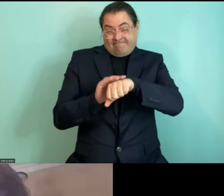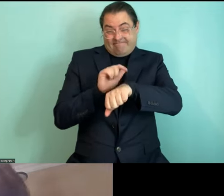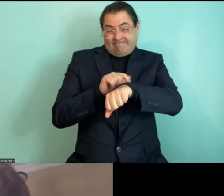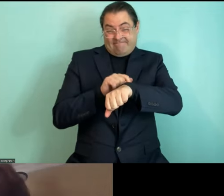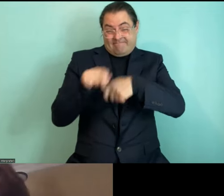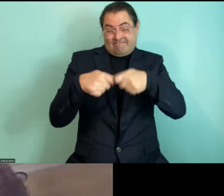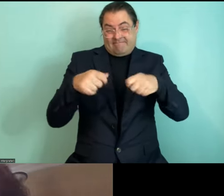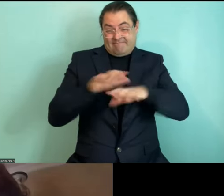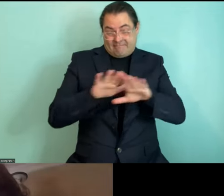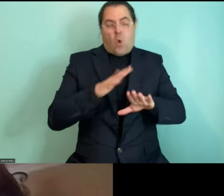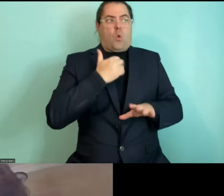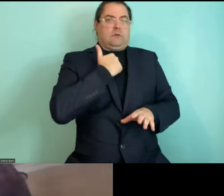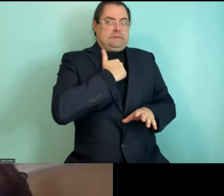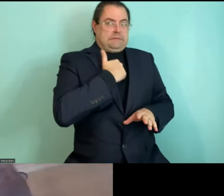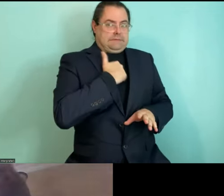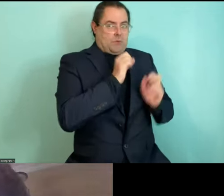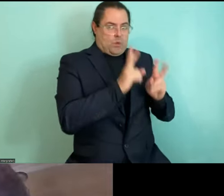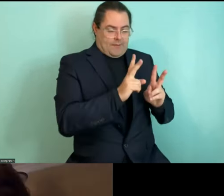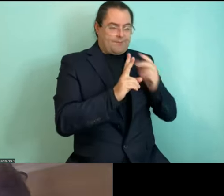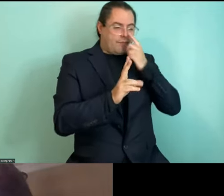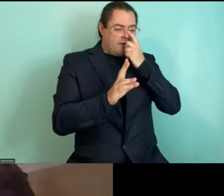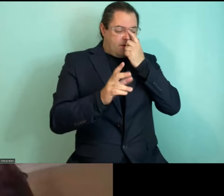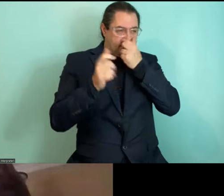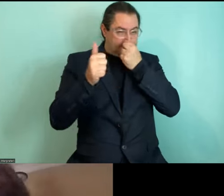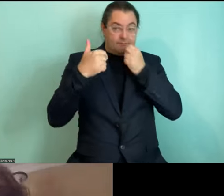as UEDV it Hazel communicate nominal looks at traditional Commedia Ambassador pattern